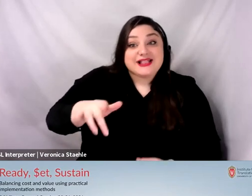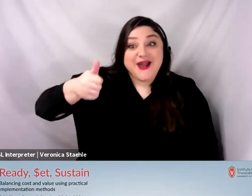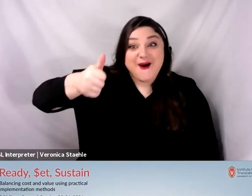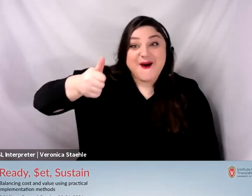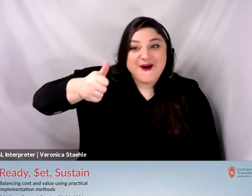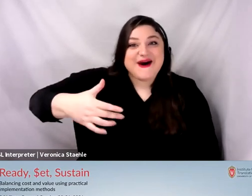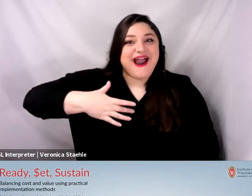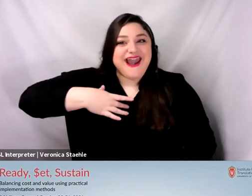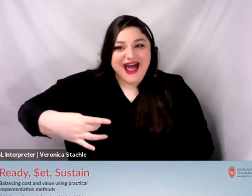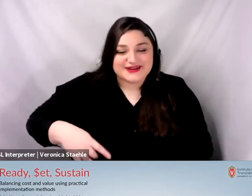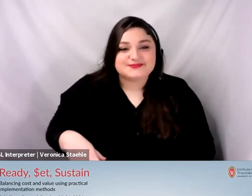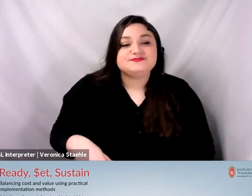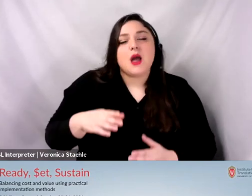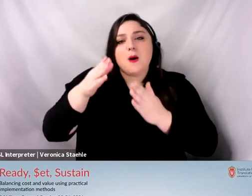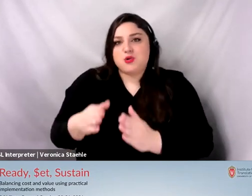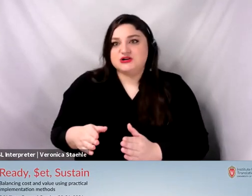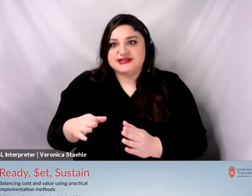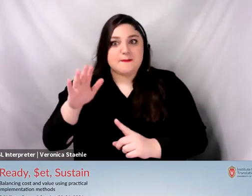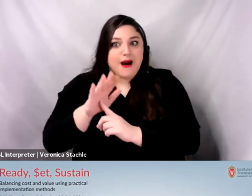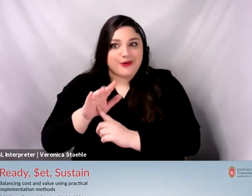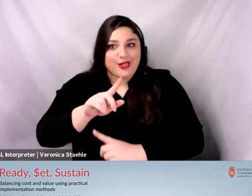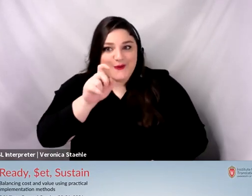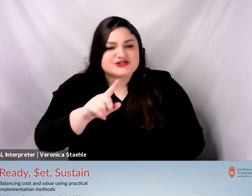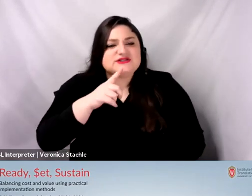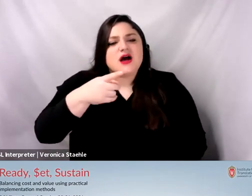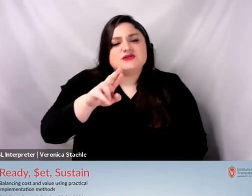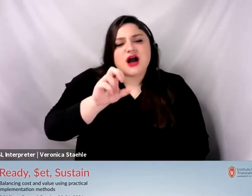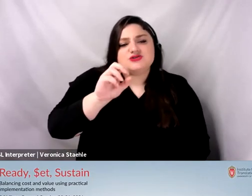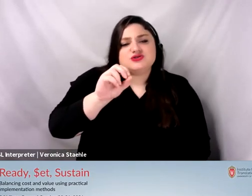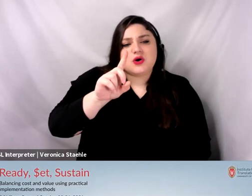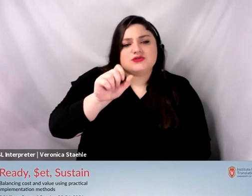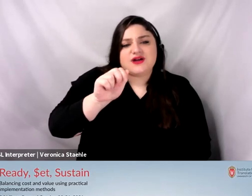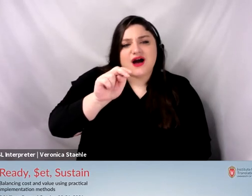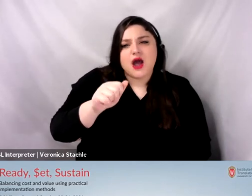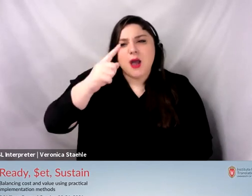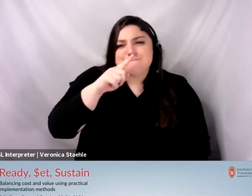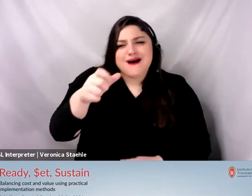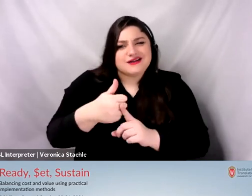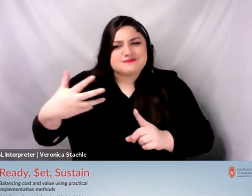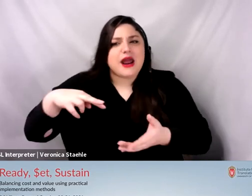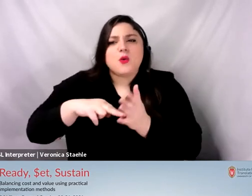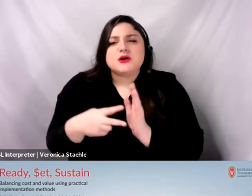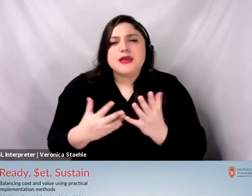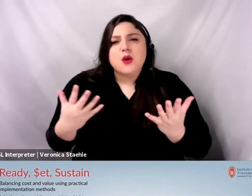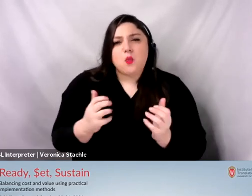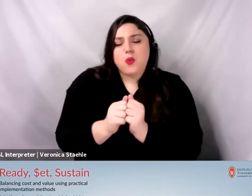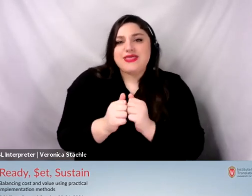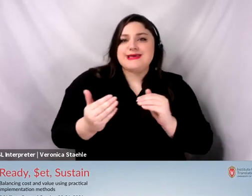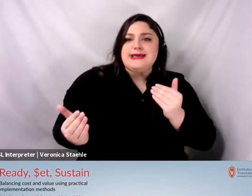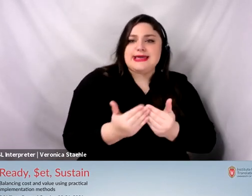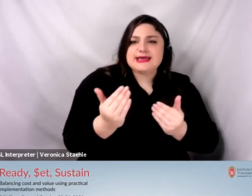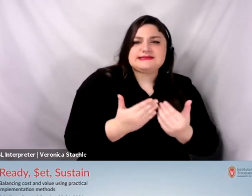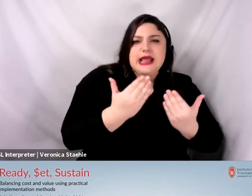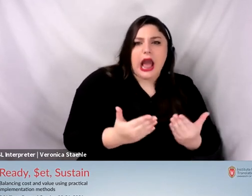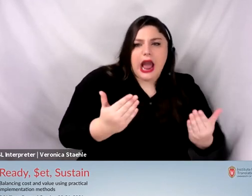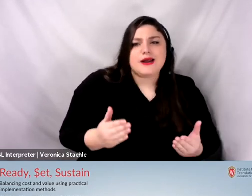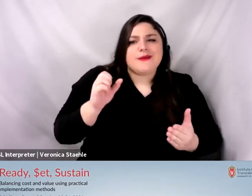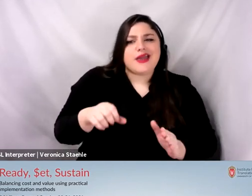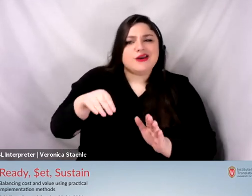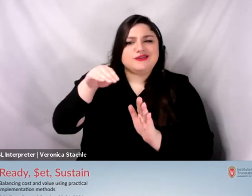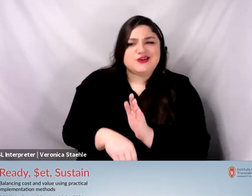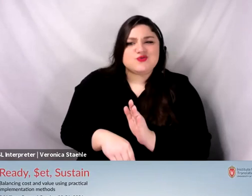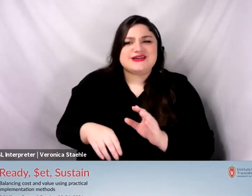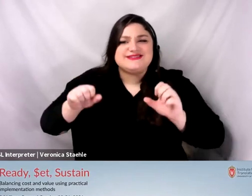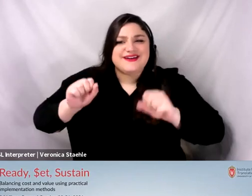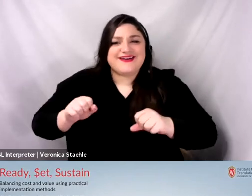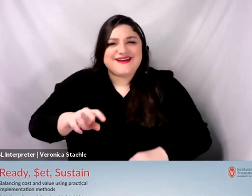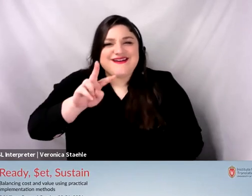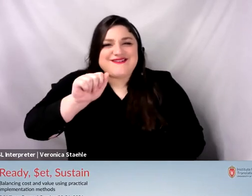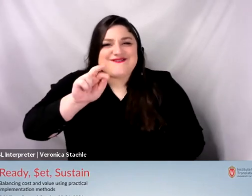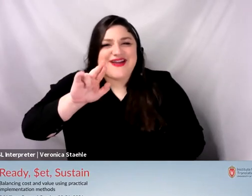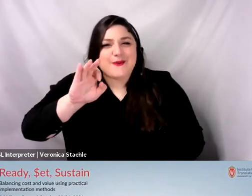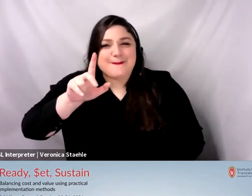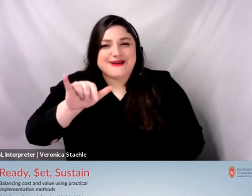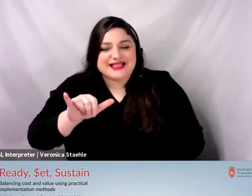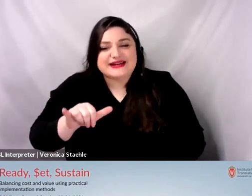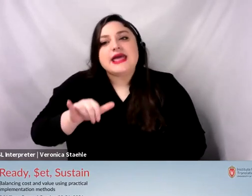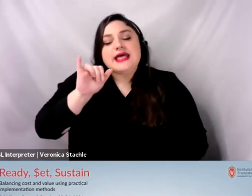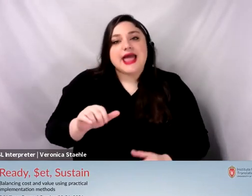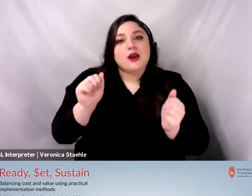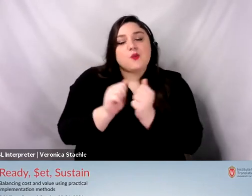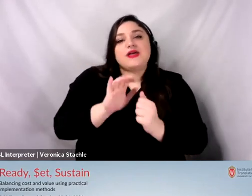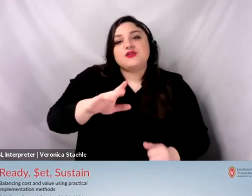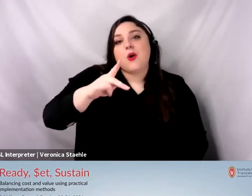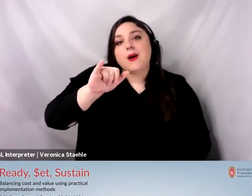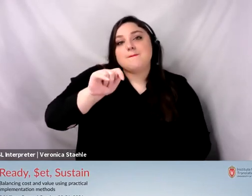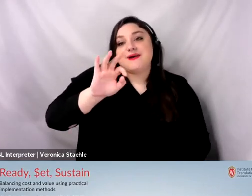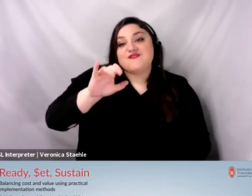Felice Resnik: Dr seldon yeah can you explain more about what you mean about including only easy items decreases variability this is in reference to this slide about pitfalls and operationalize during the implementation process.